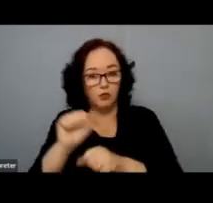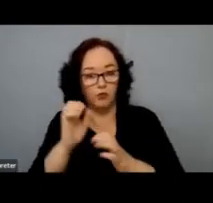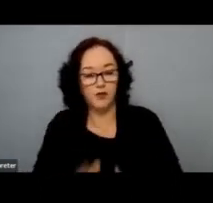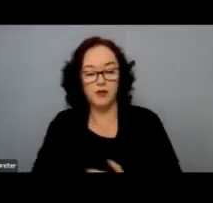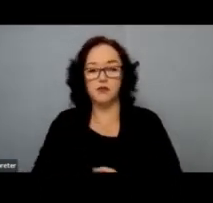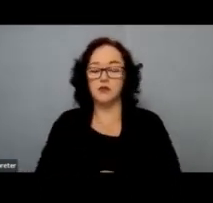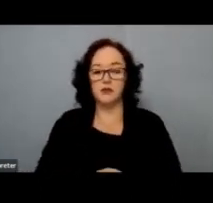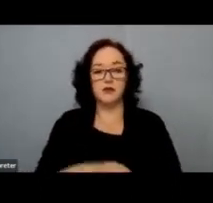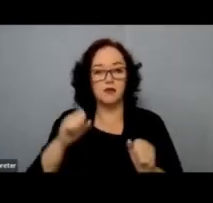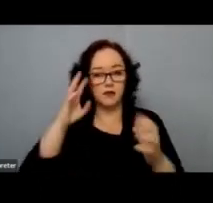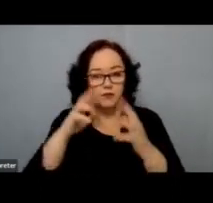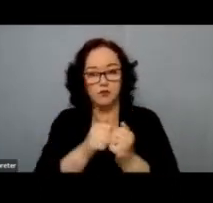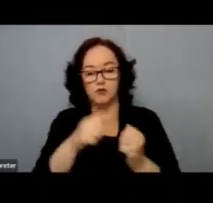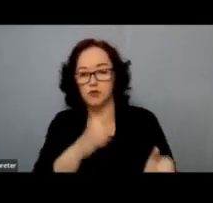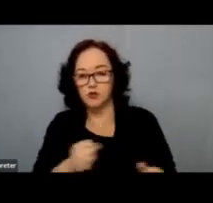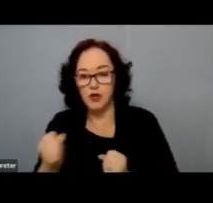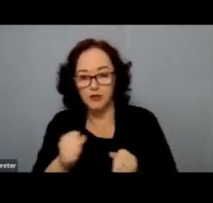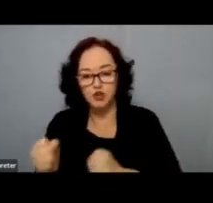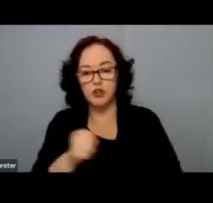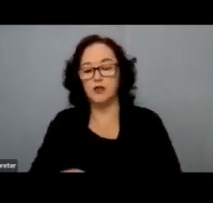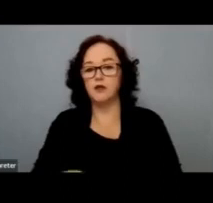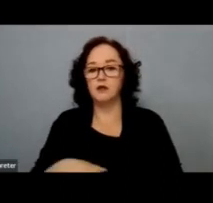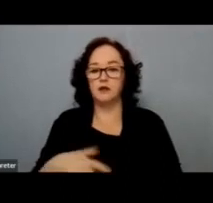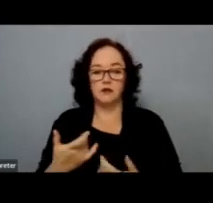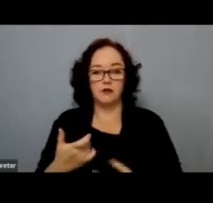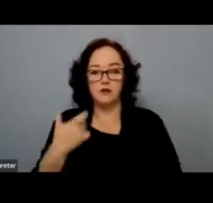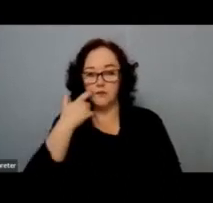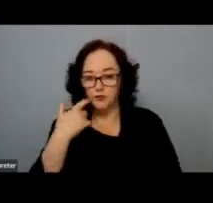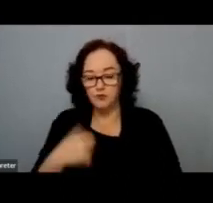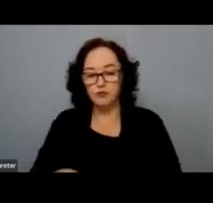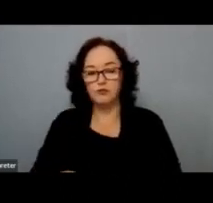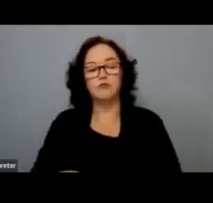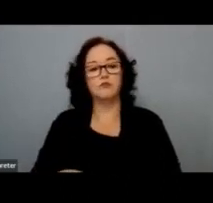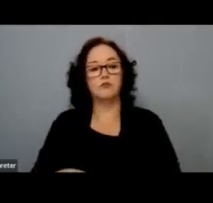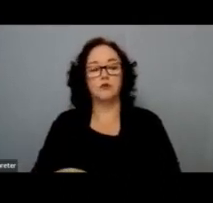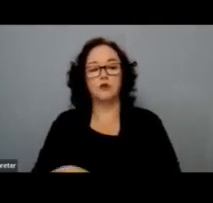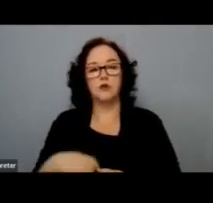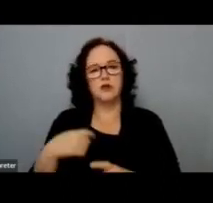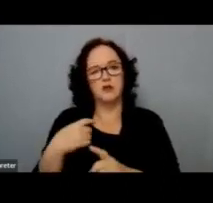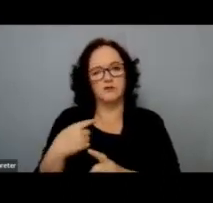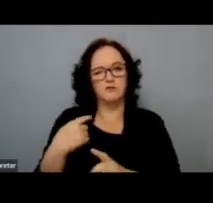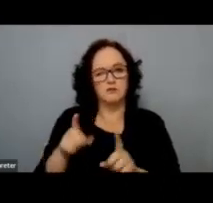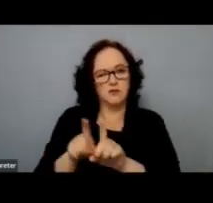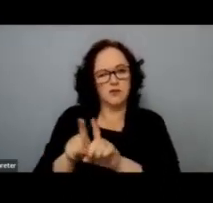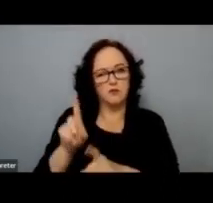substance abuse. The we have the course that Drew talked about for CBIS is the Certified Brain